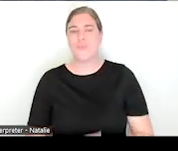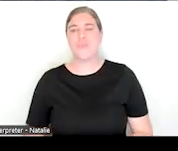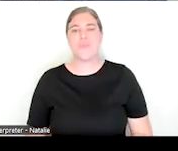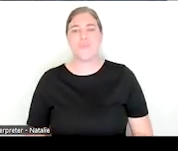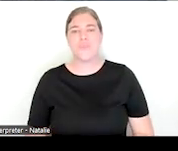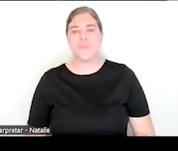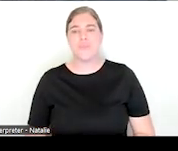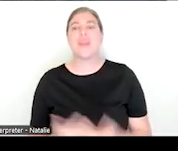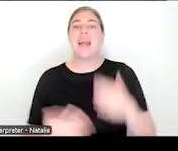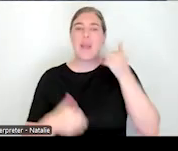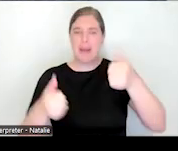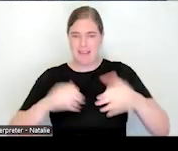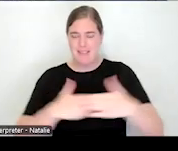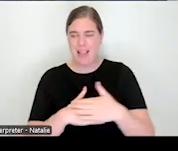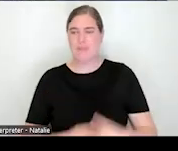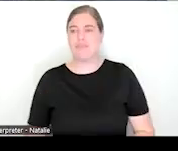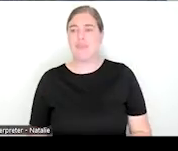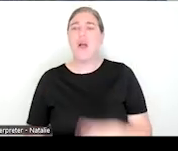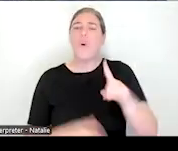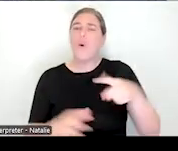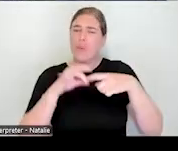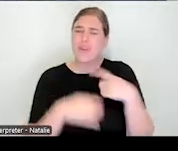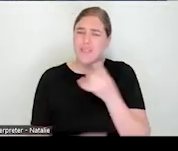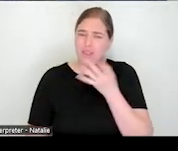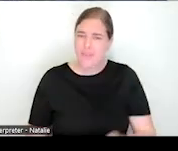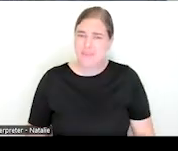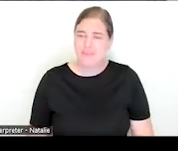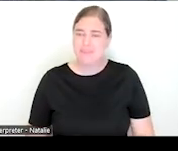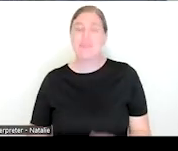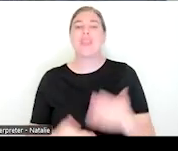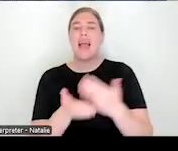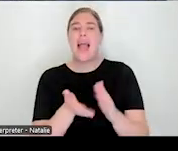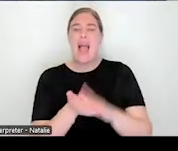What is the question again? >> How do people get involved?